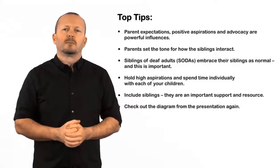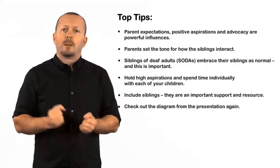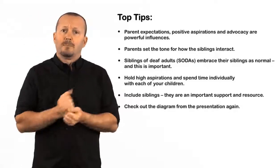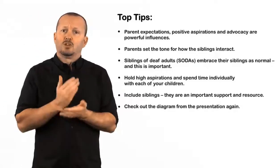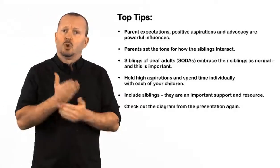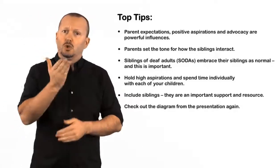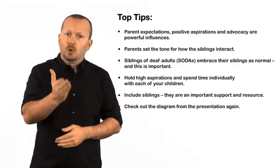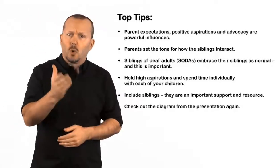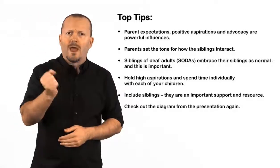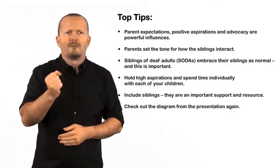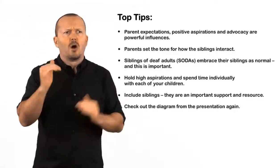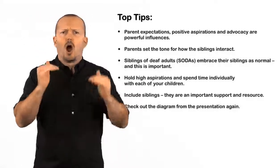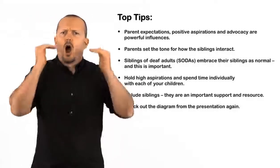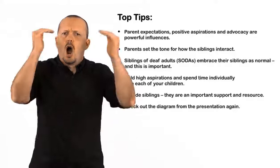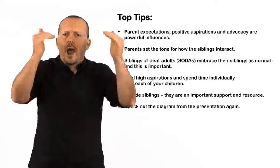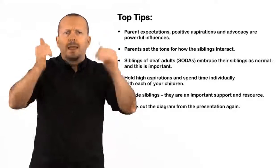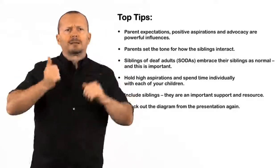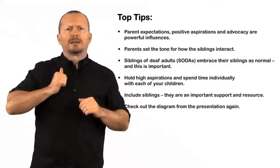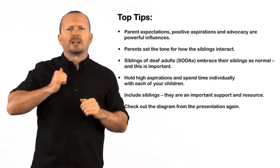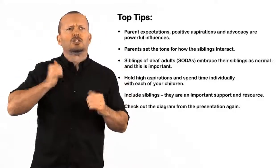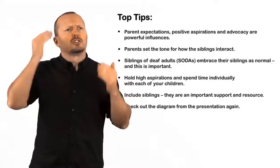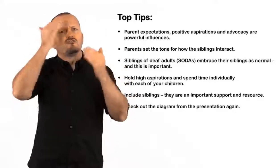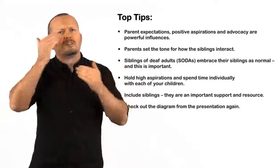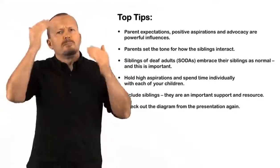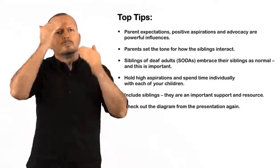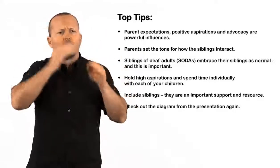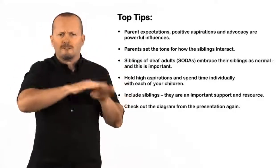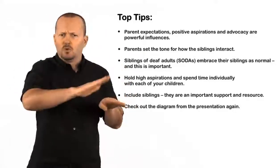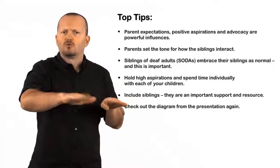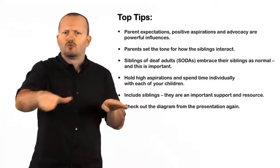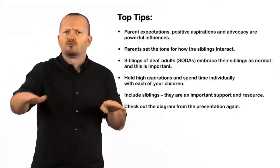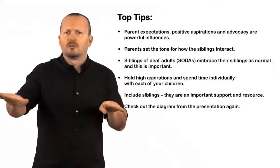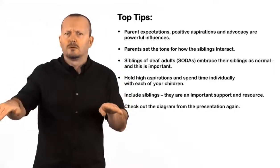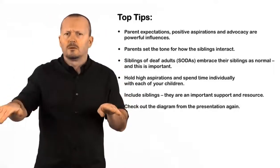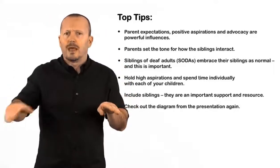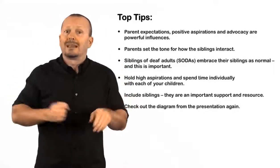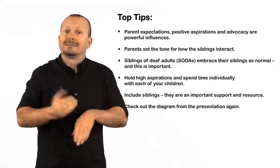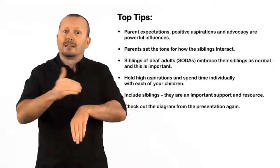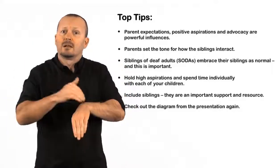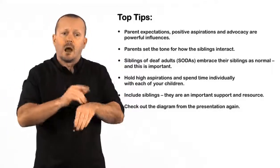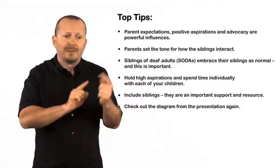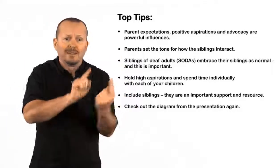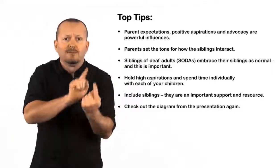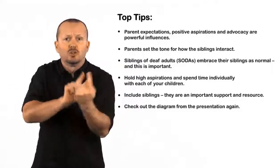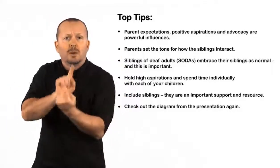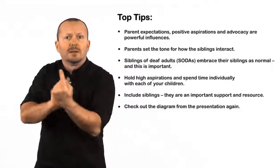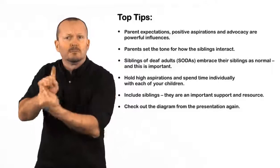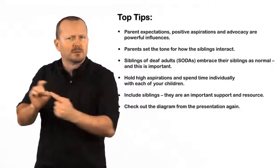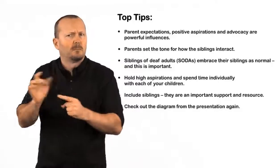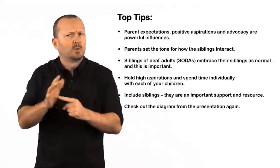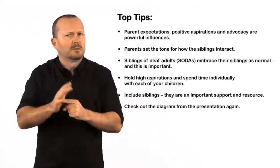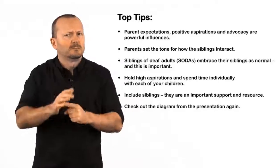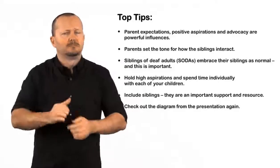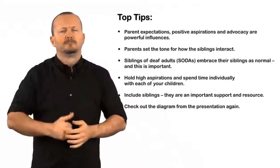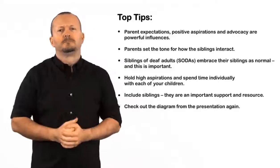Hold high aspirations and spend time individually with each of your children.